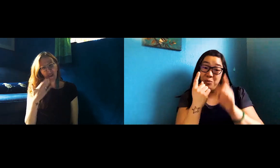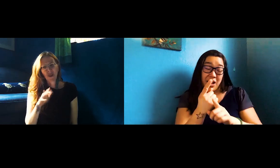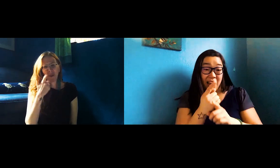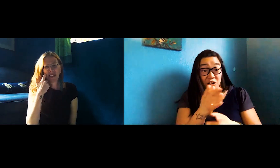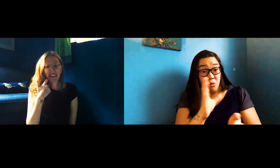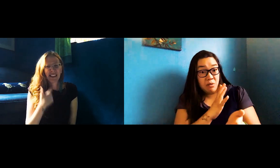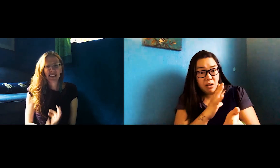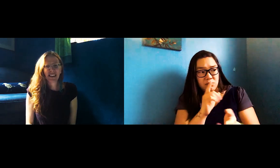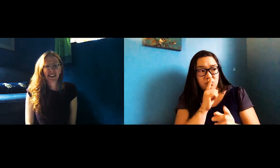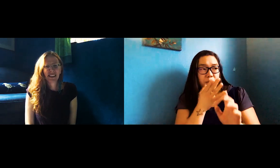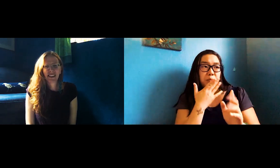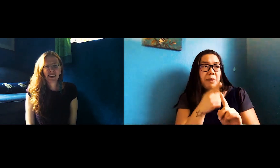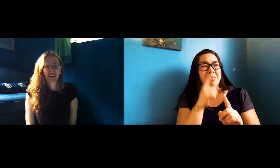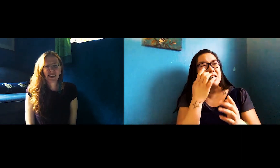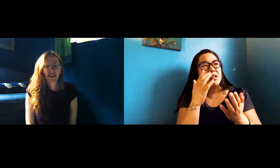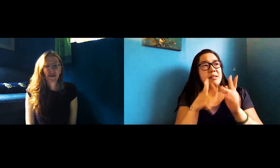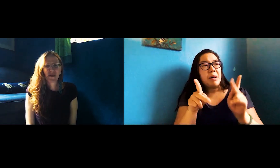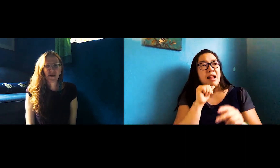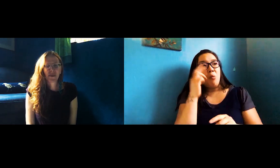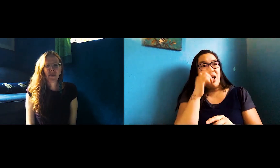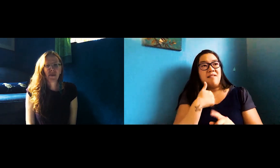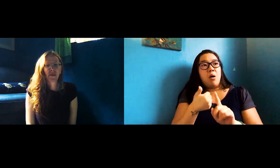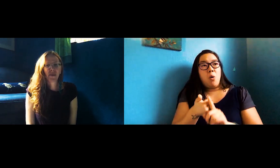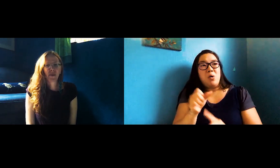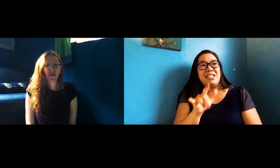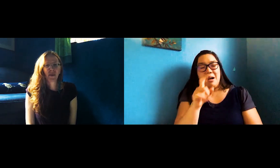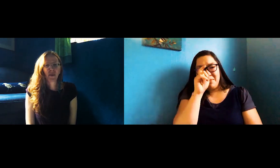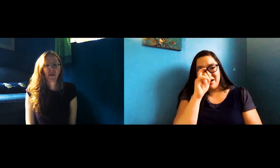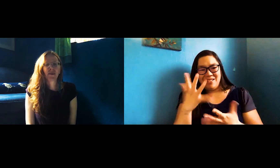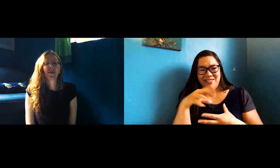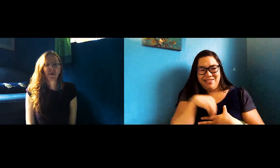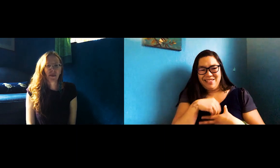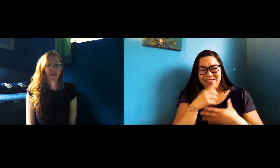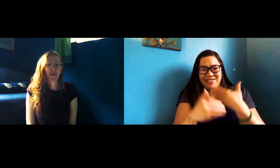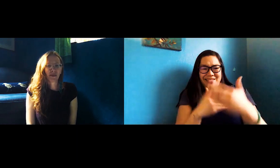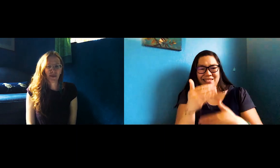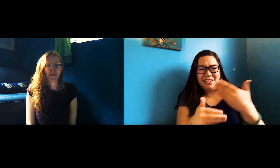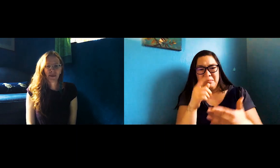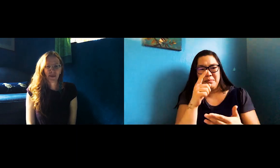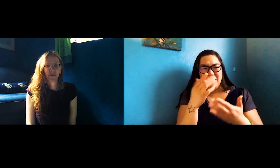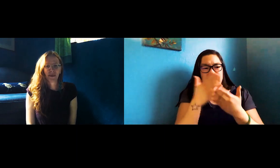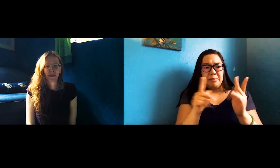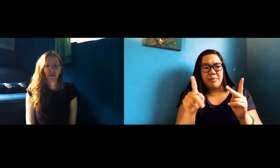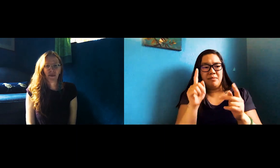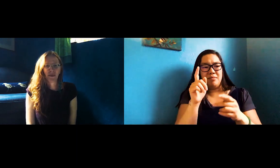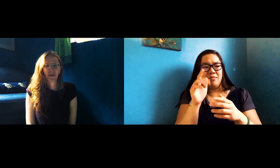I don't know. I don't think I have a style. A good point. I think people don't realize they already have their own style. It's part of who they are. It's part of their process,